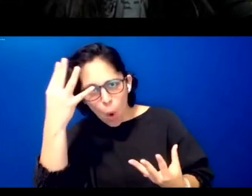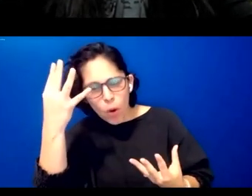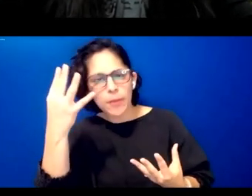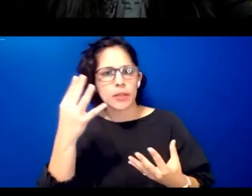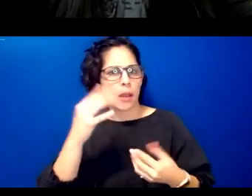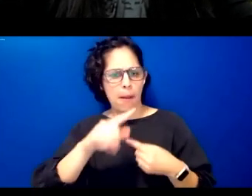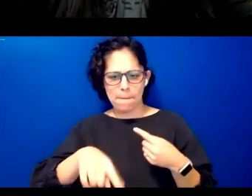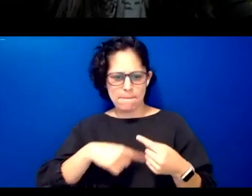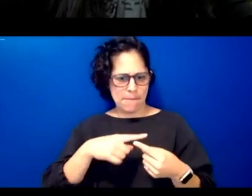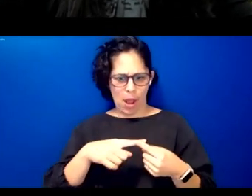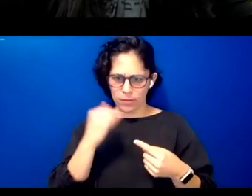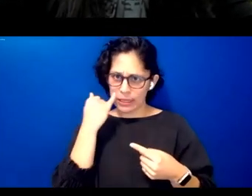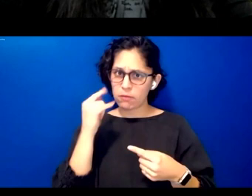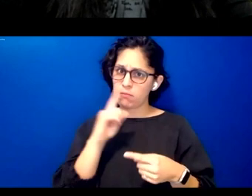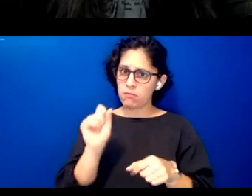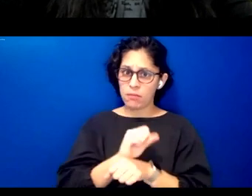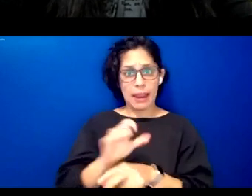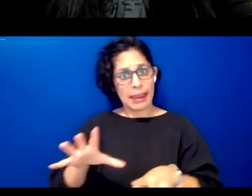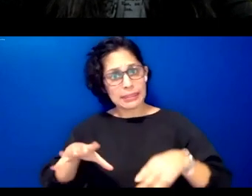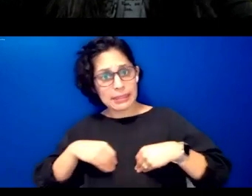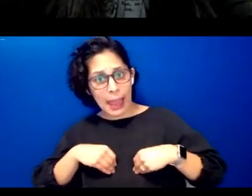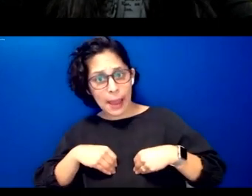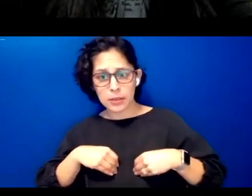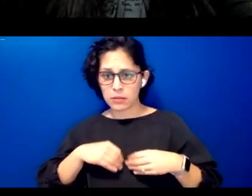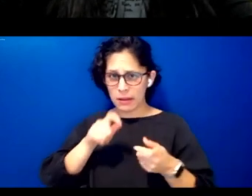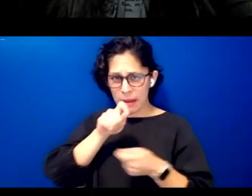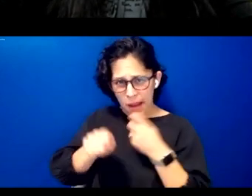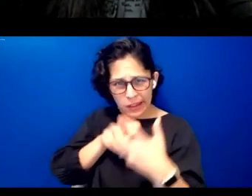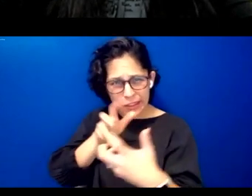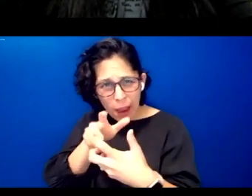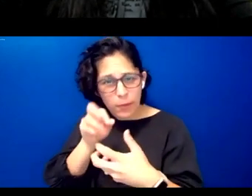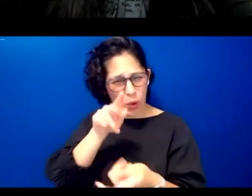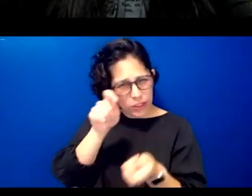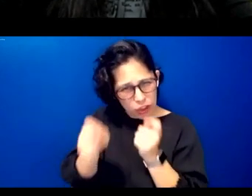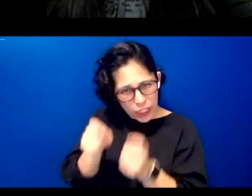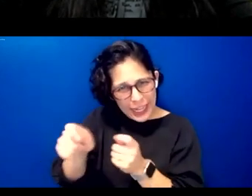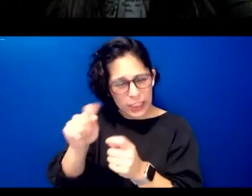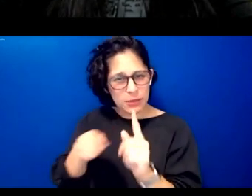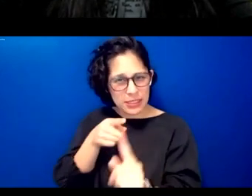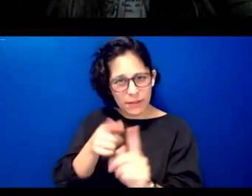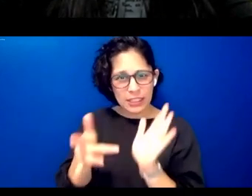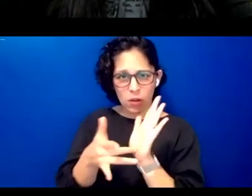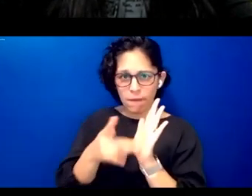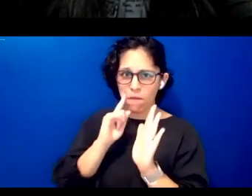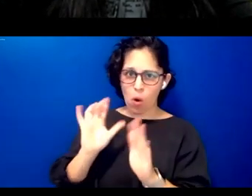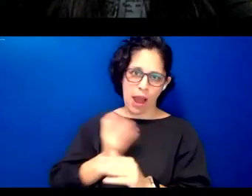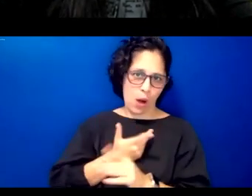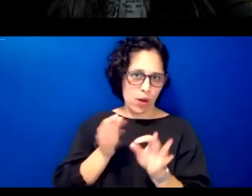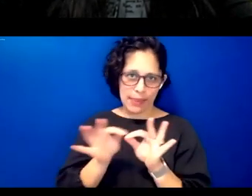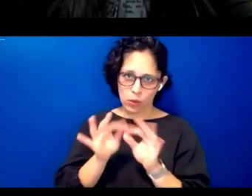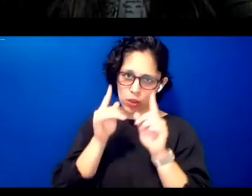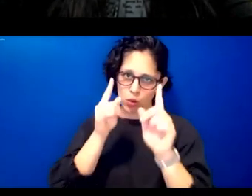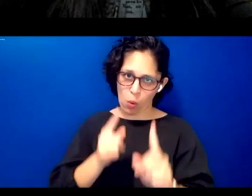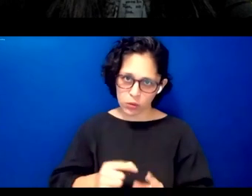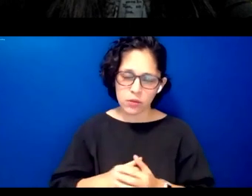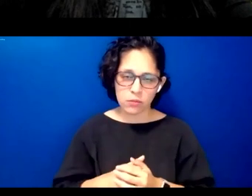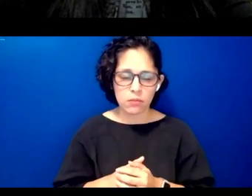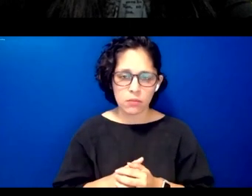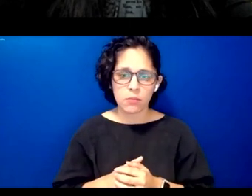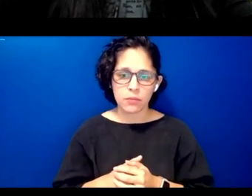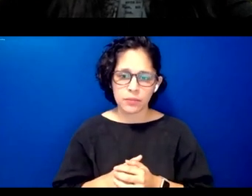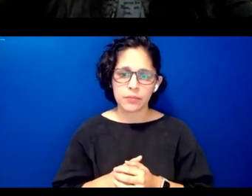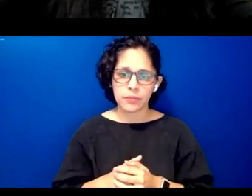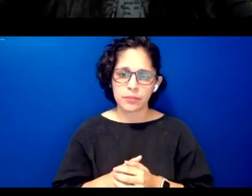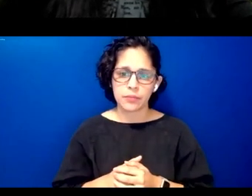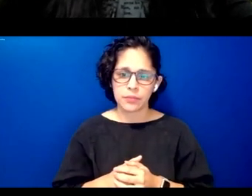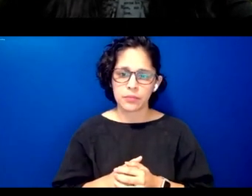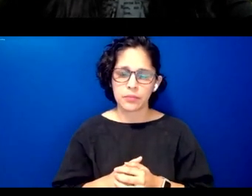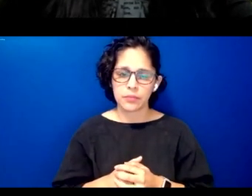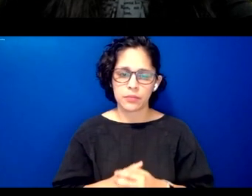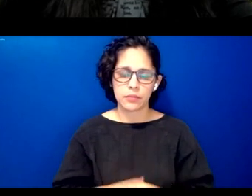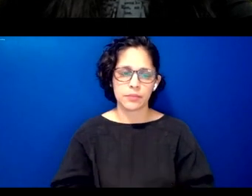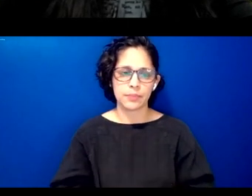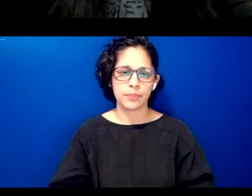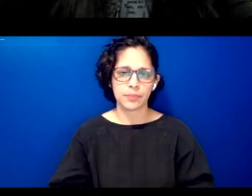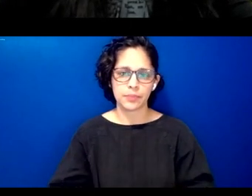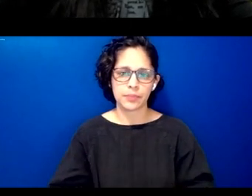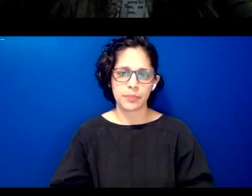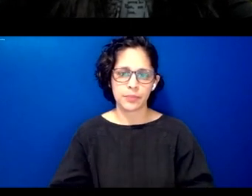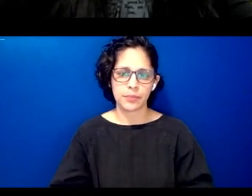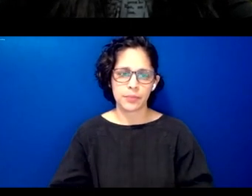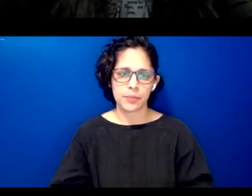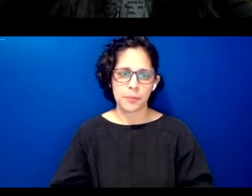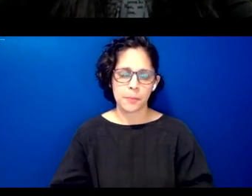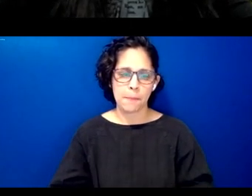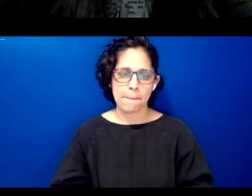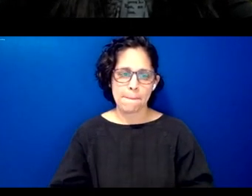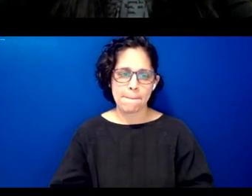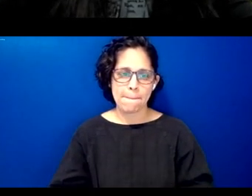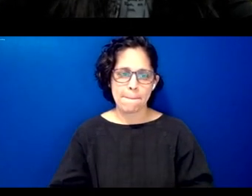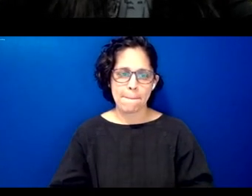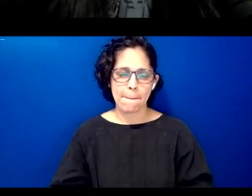on whether we adopt adapt or develop specific technologies for our language goals